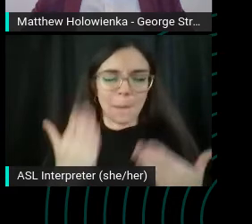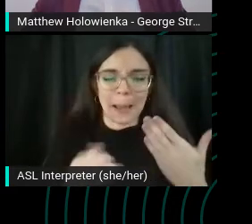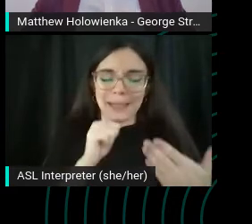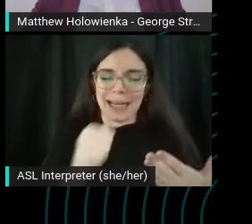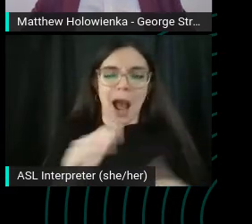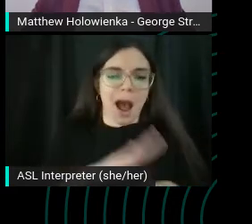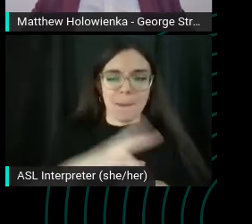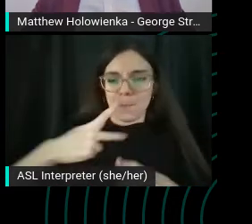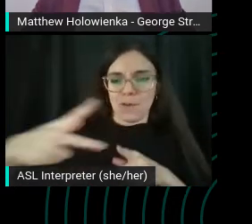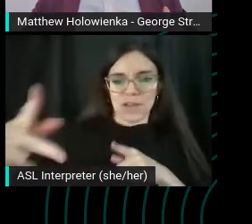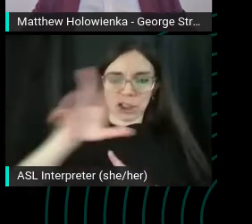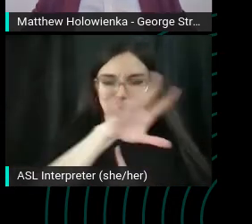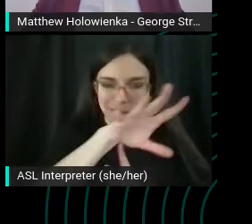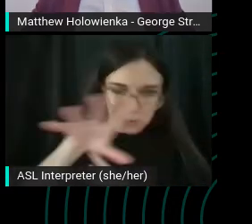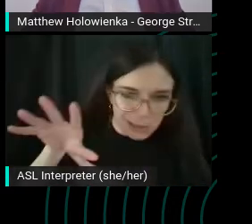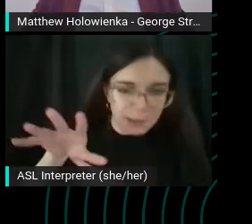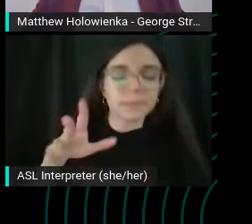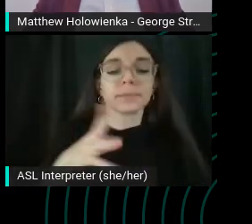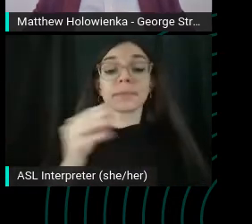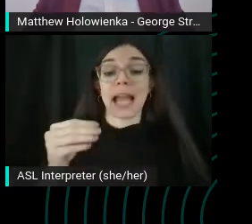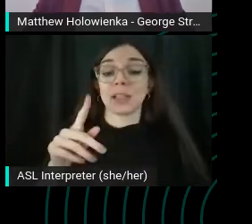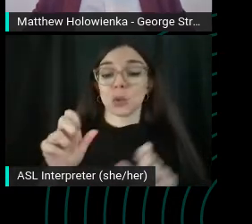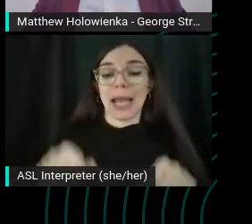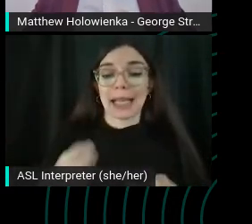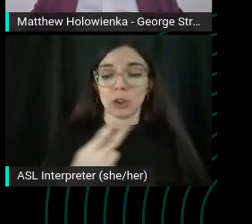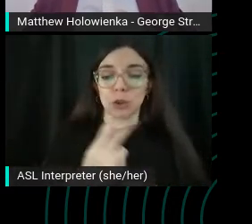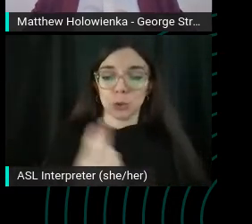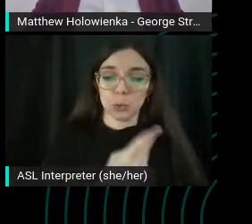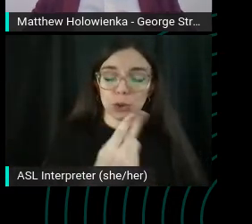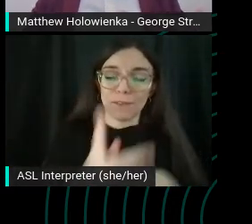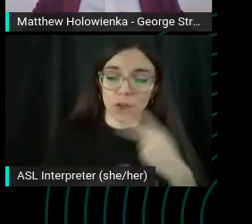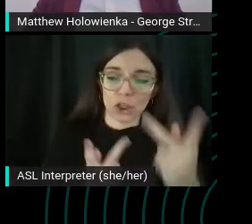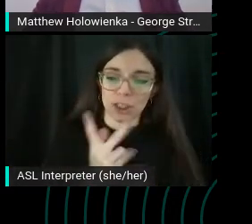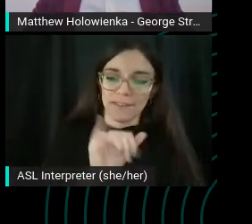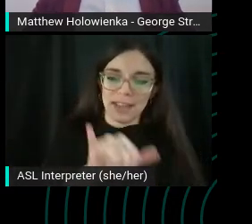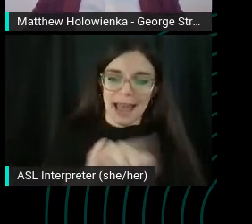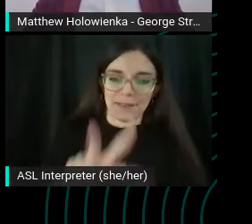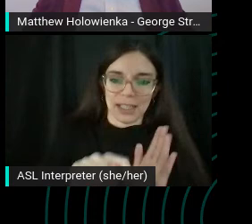And we were able to use a version of that video on TikTok, but also via email and on Facebook and Instagram.